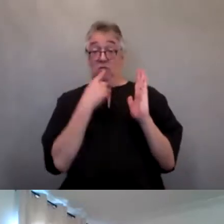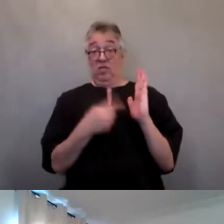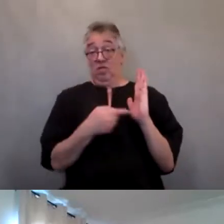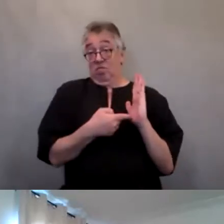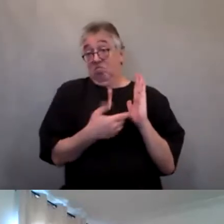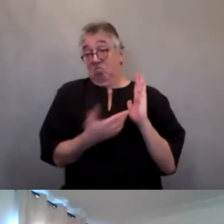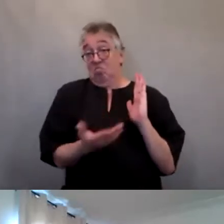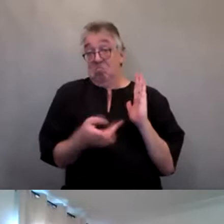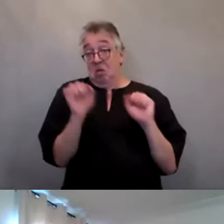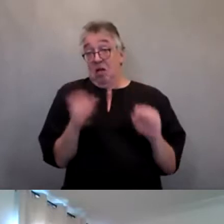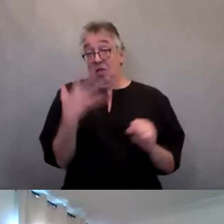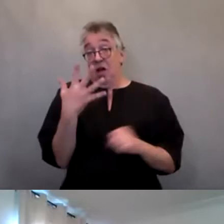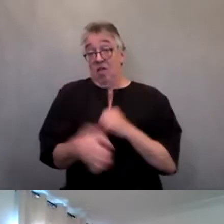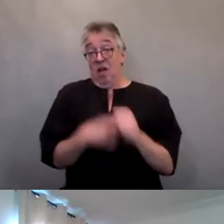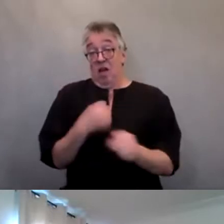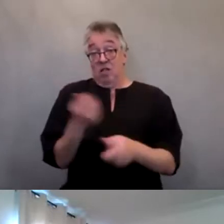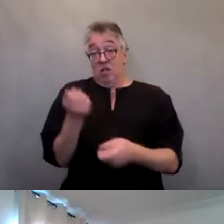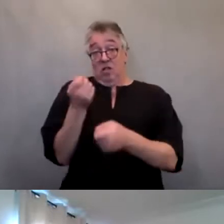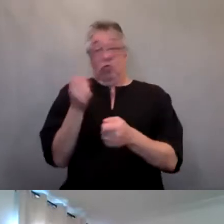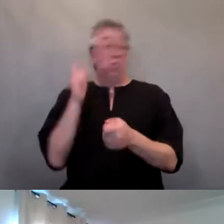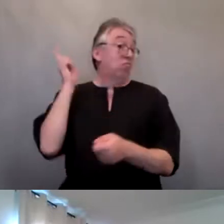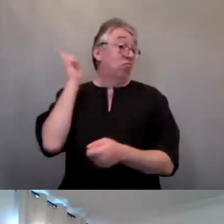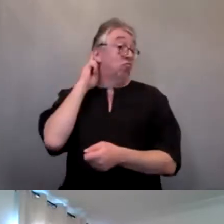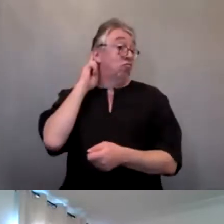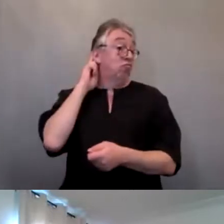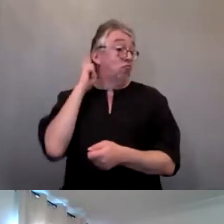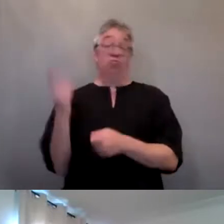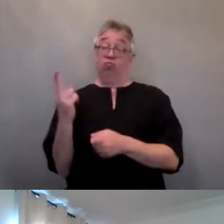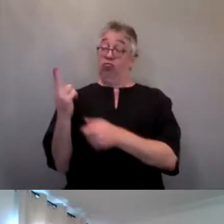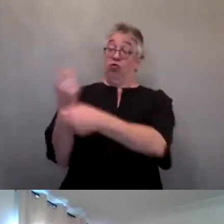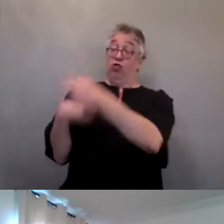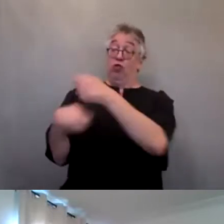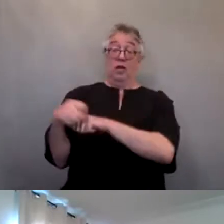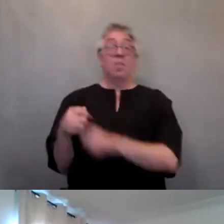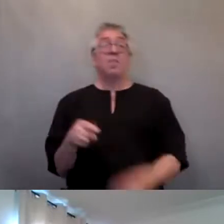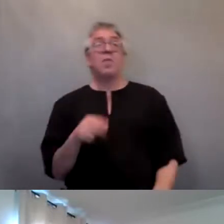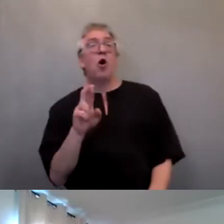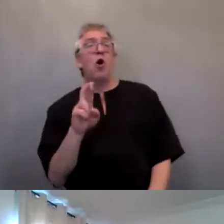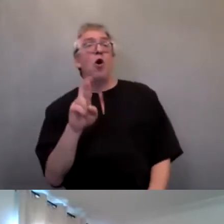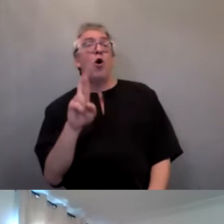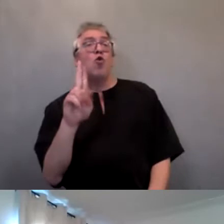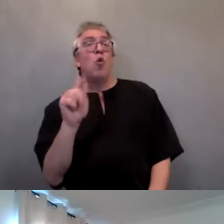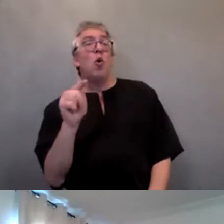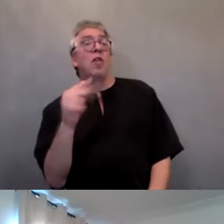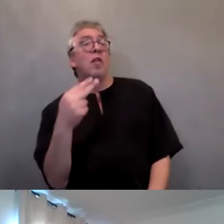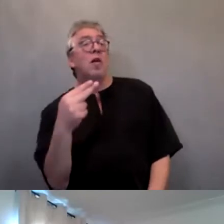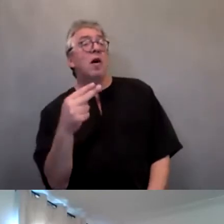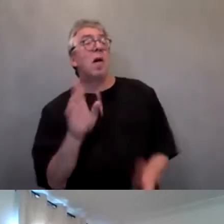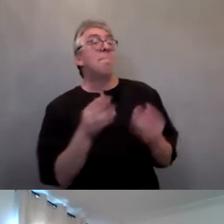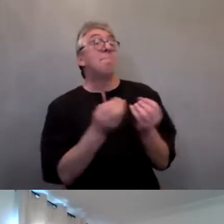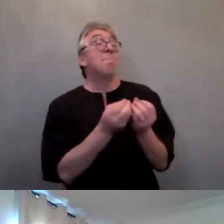. We have that in our rule in fact